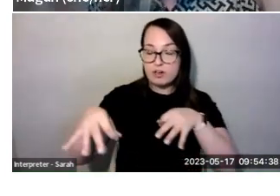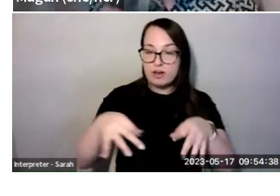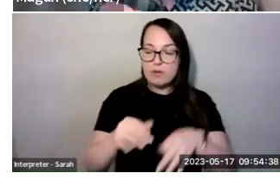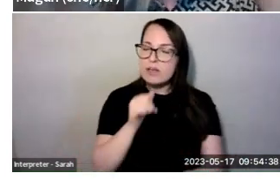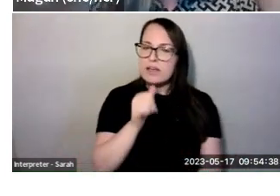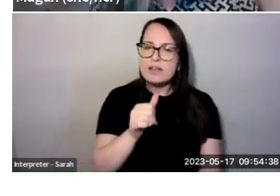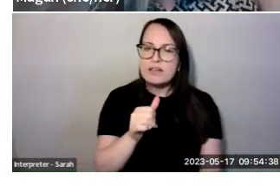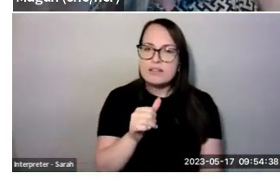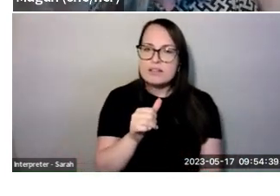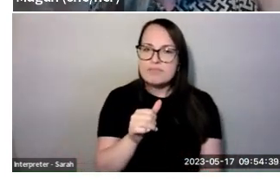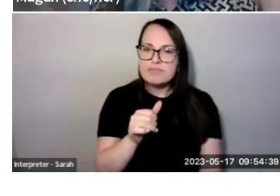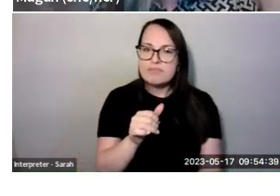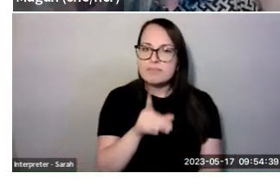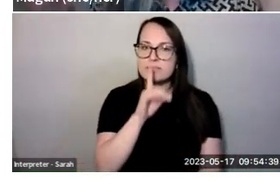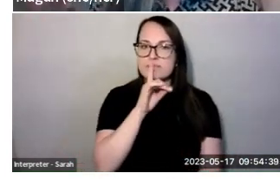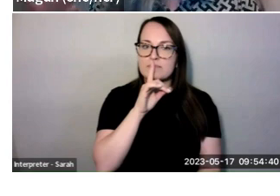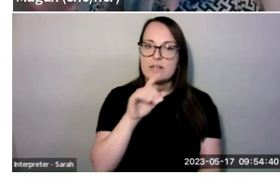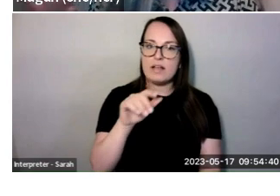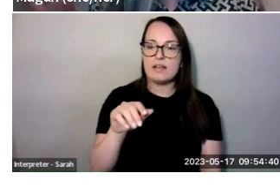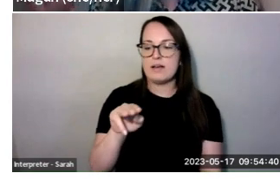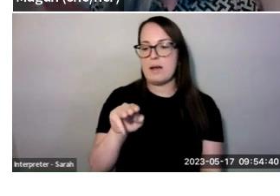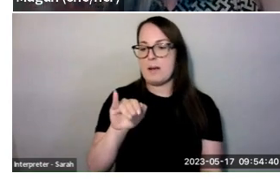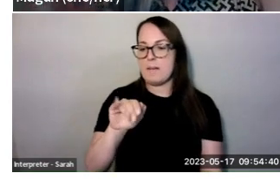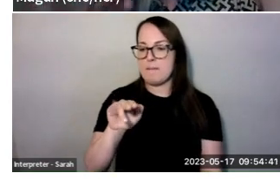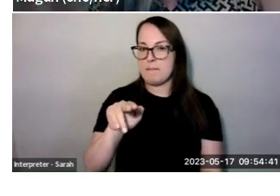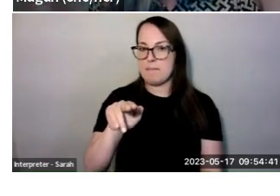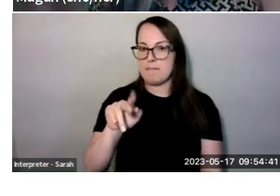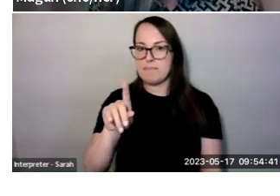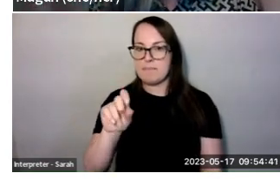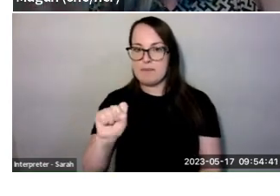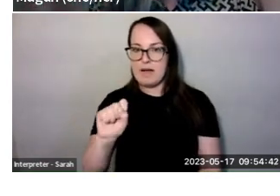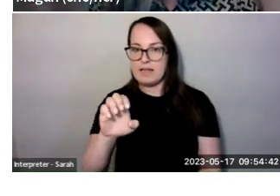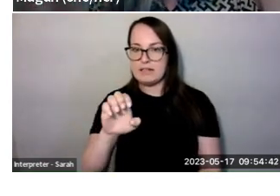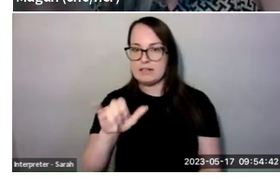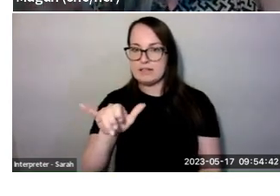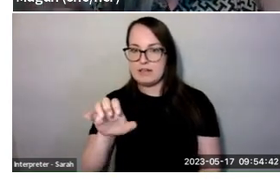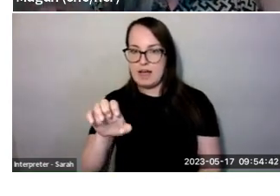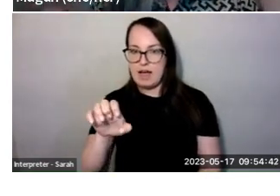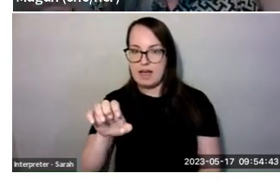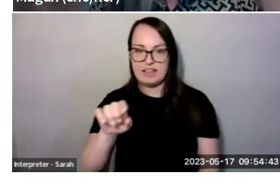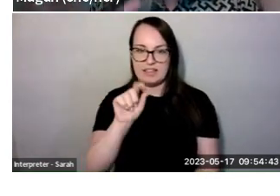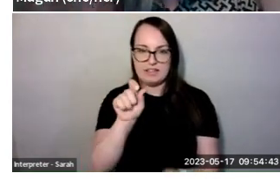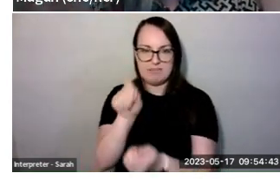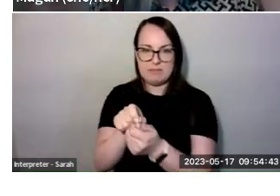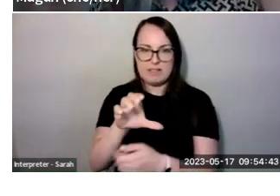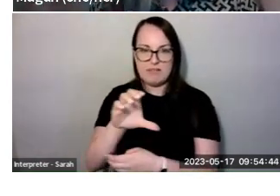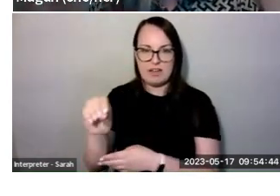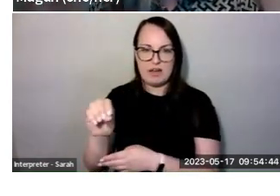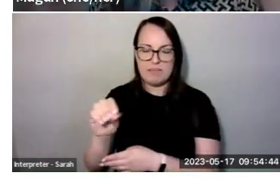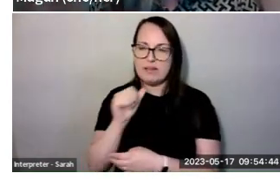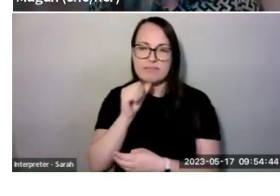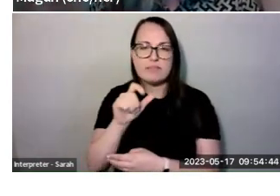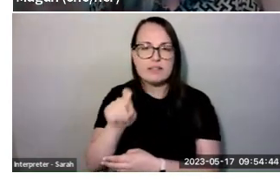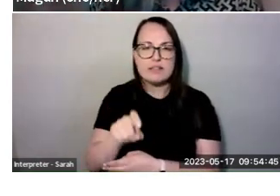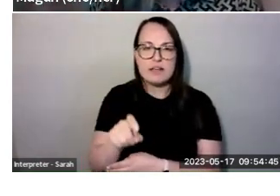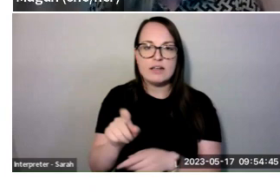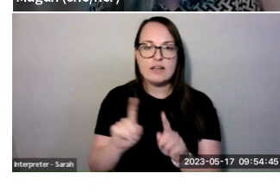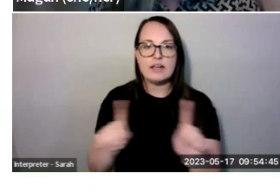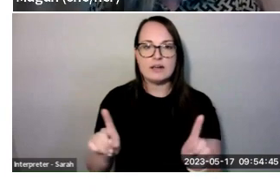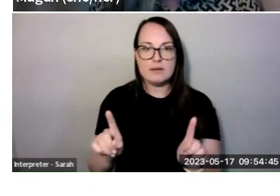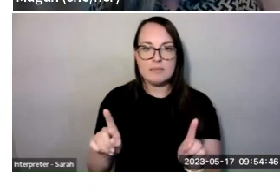described. It doesn't need to say MindsEye. It doesn't have to say anything.